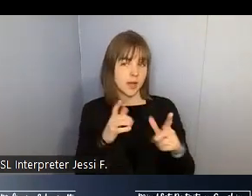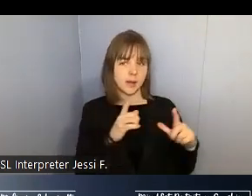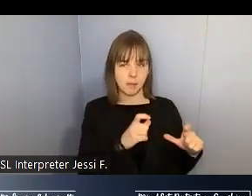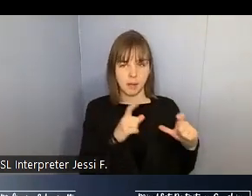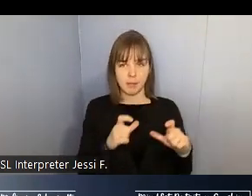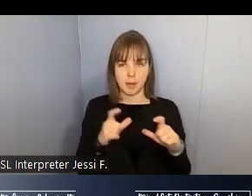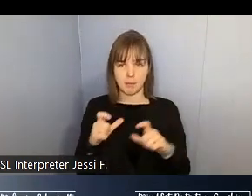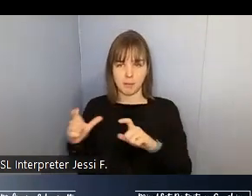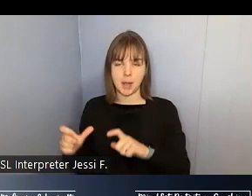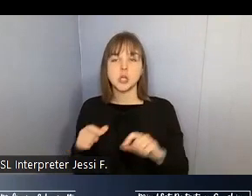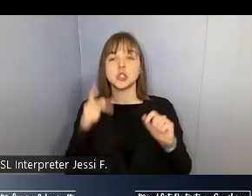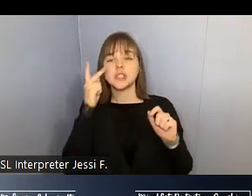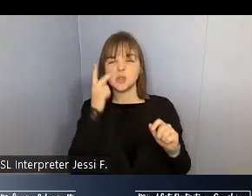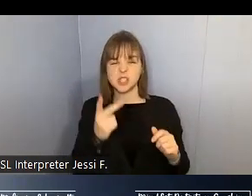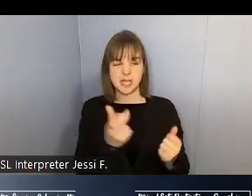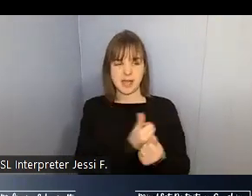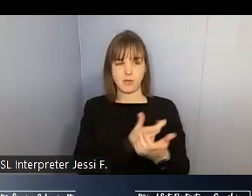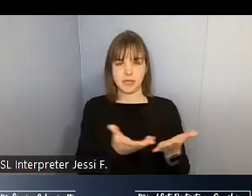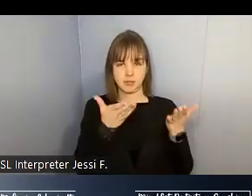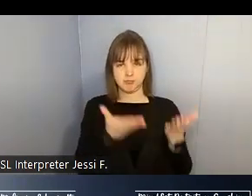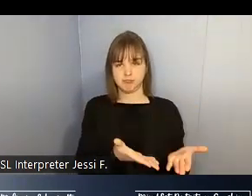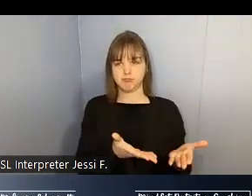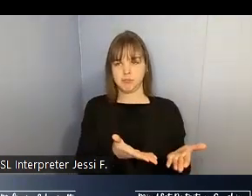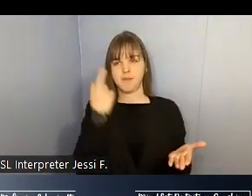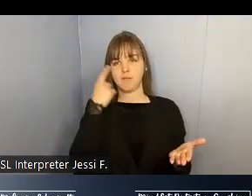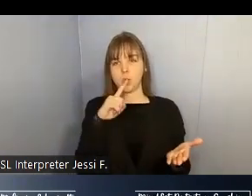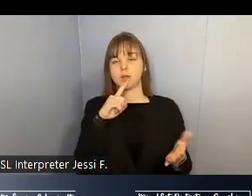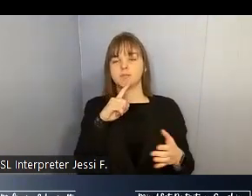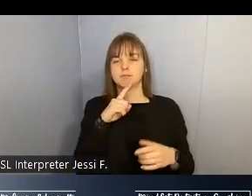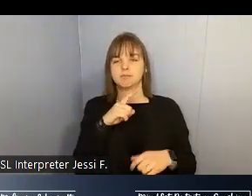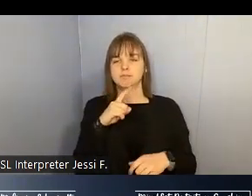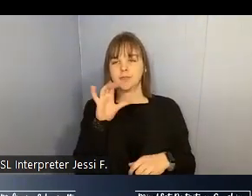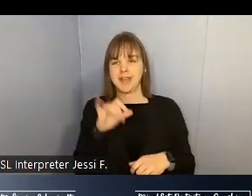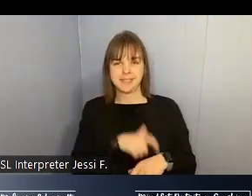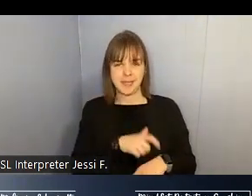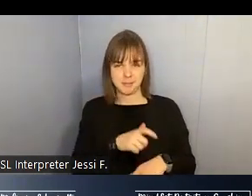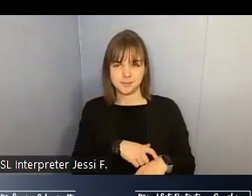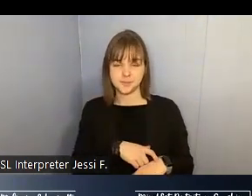in pictures everything you eat and drink over a period of time for seven days minimum.